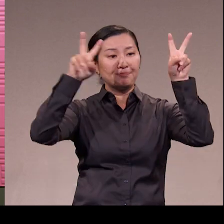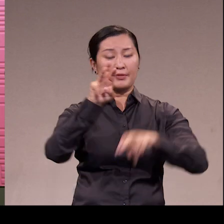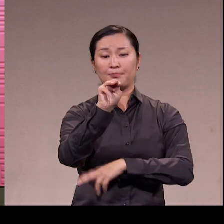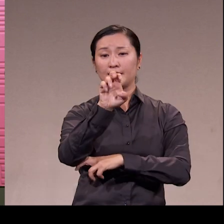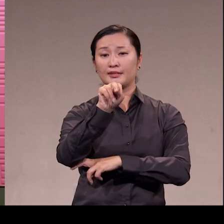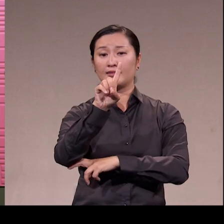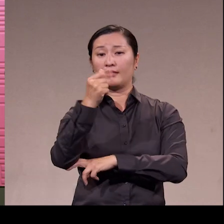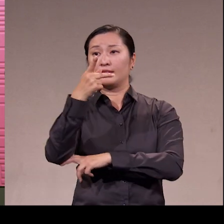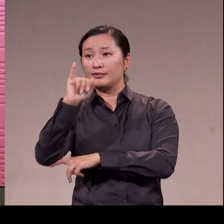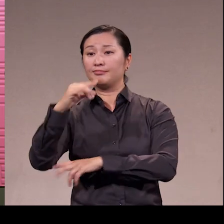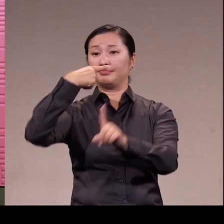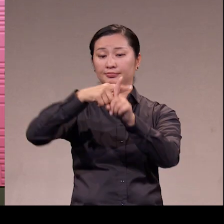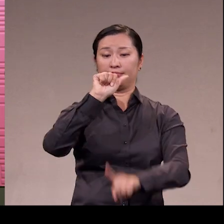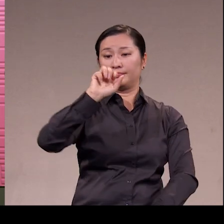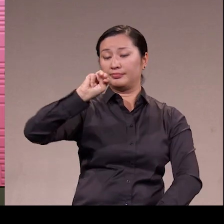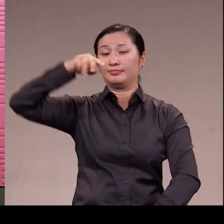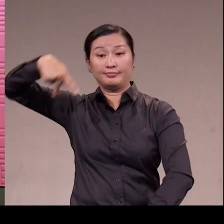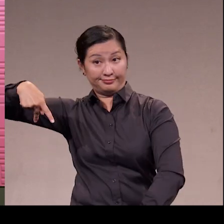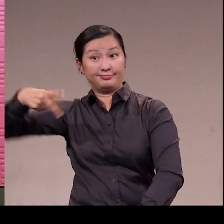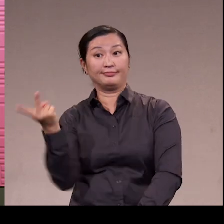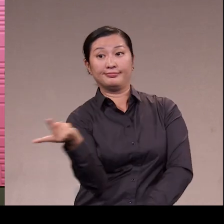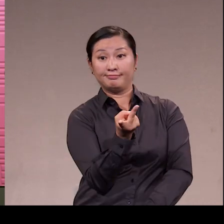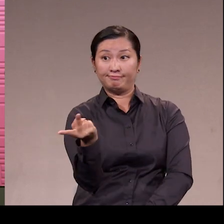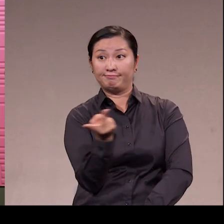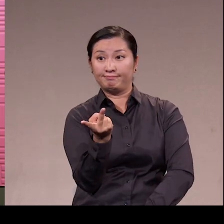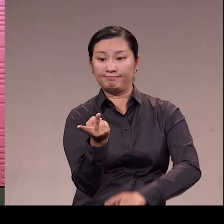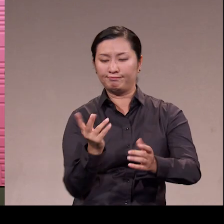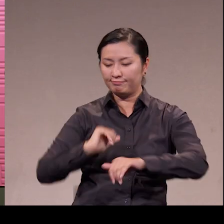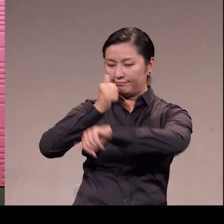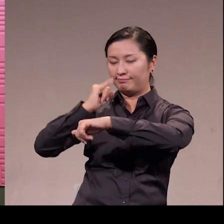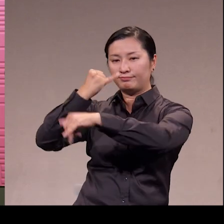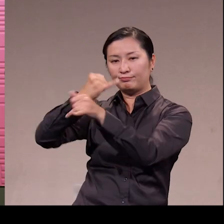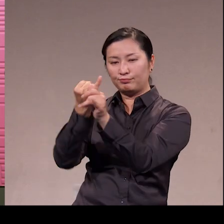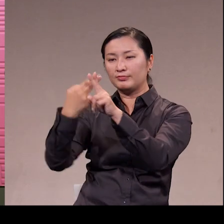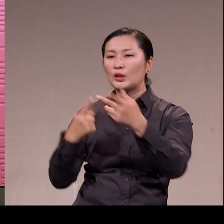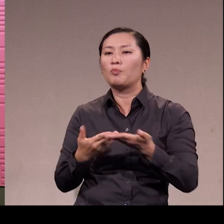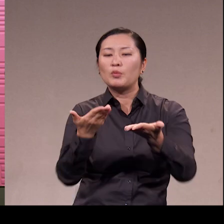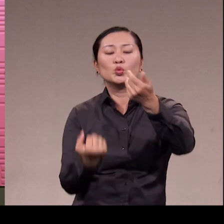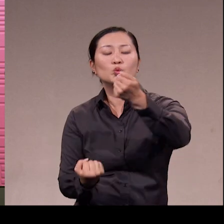the progress of the Malay-Muslim community by providing resources, advice